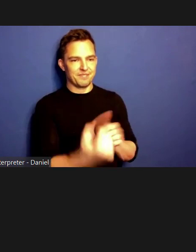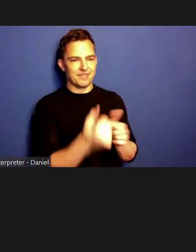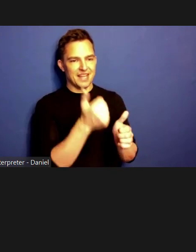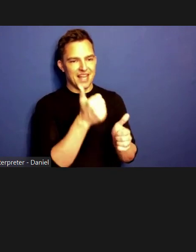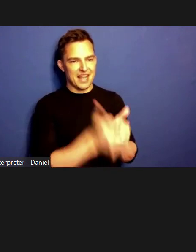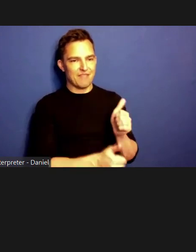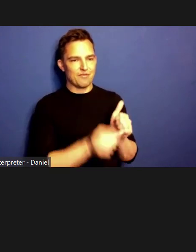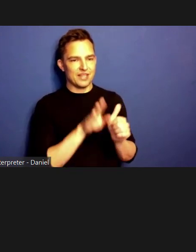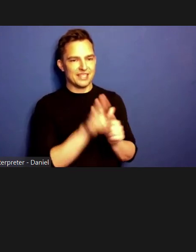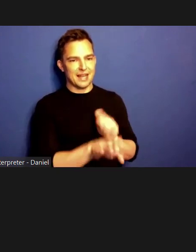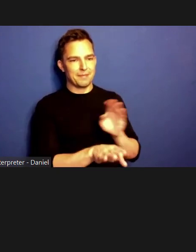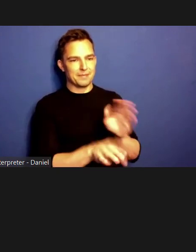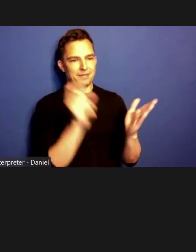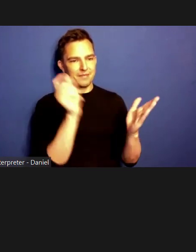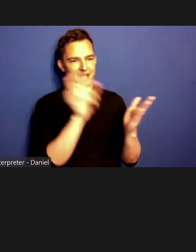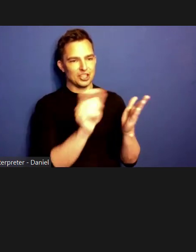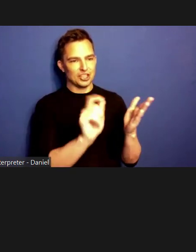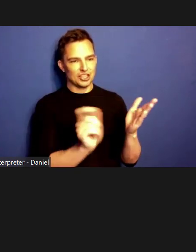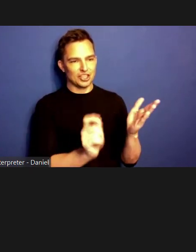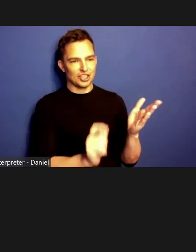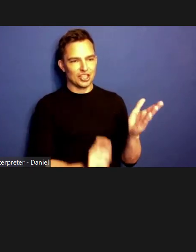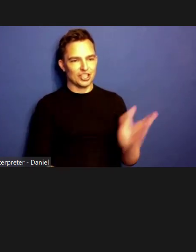Every one of those steps.